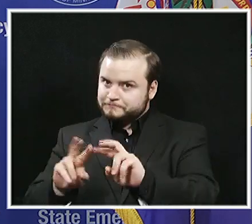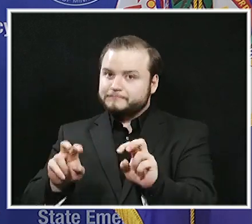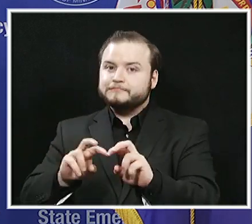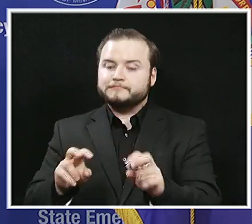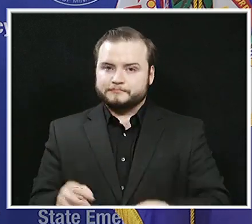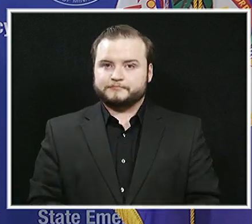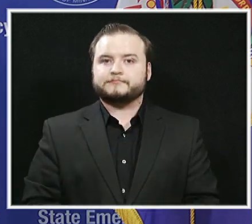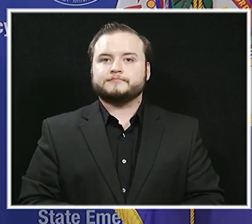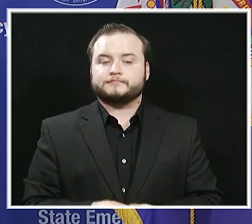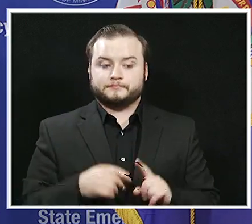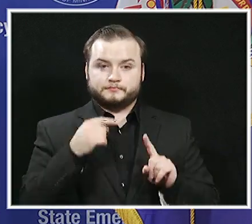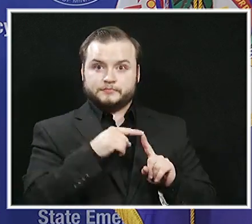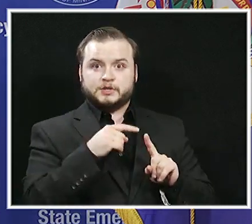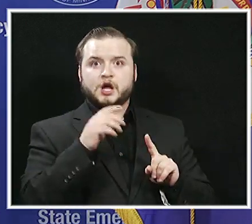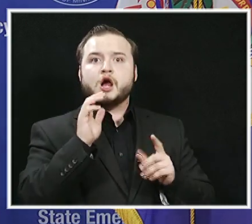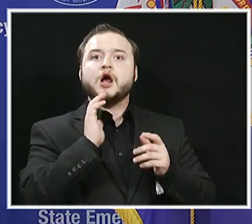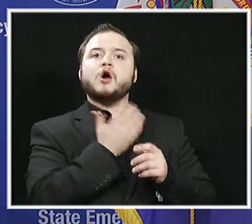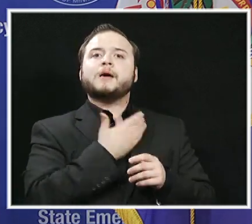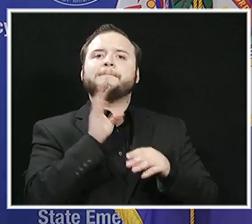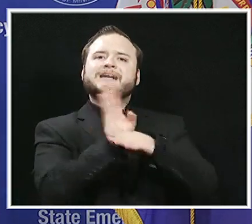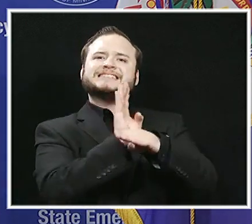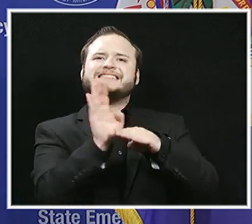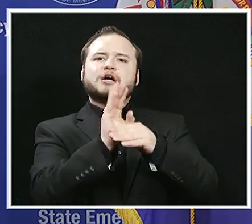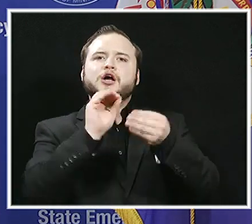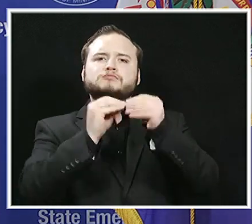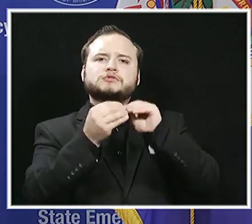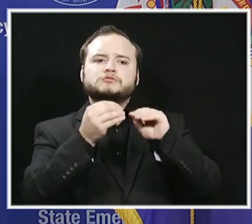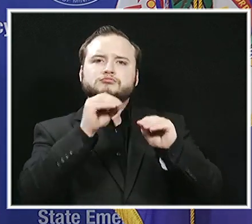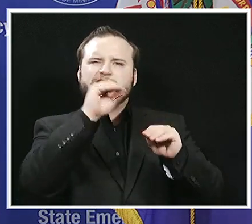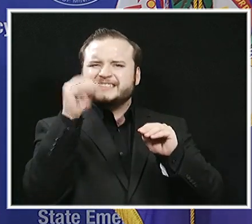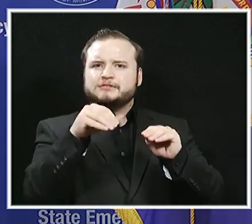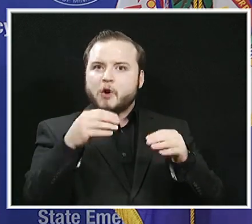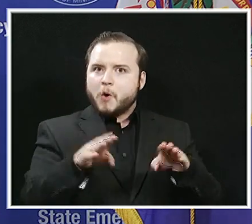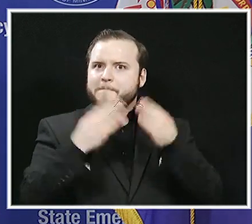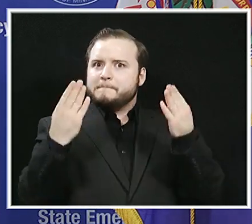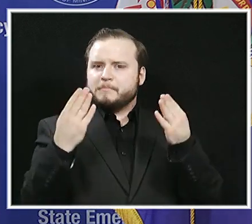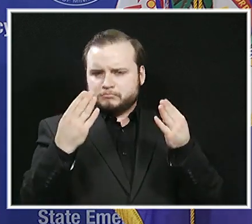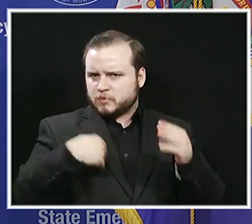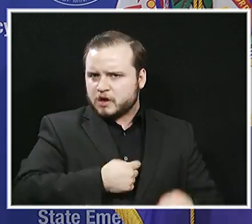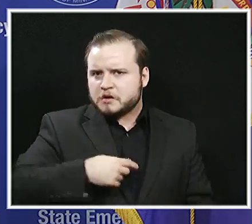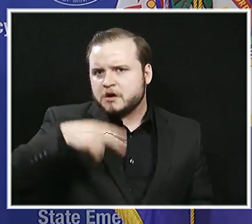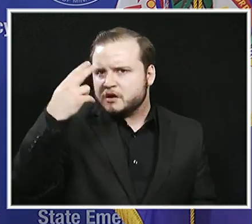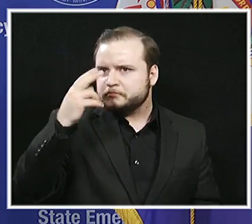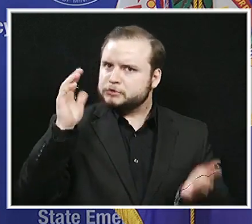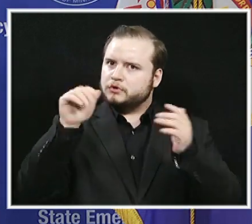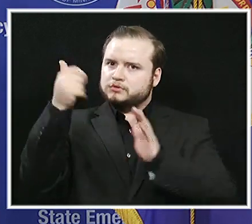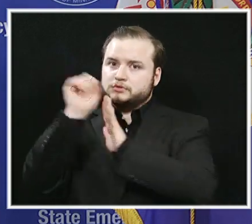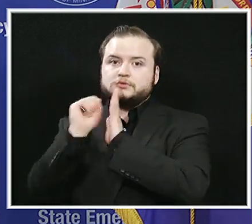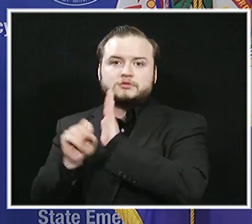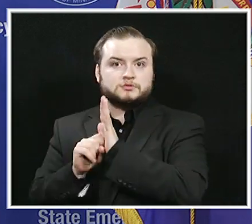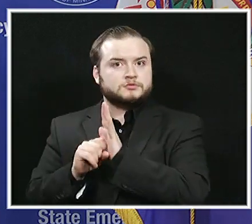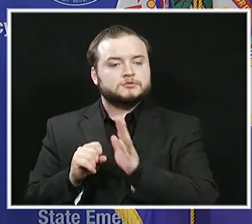The results are thanks to Minnesotans the flattest numbers out there, and the results are if you go and look we probably have the highest percentage of